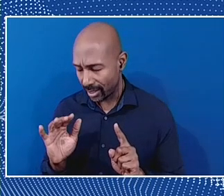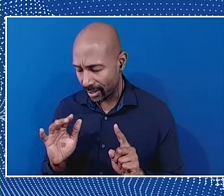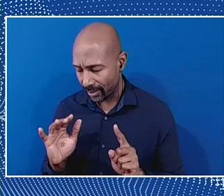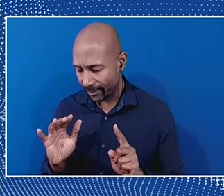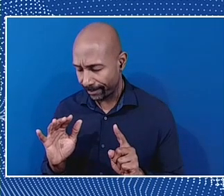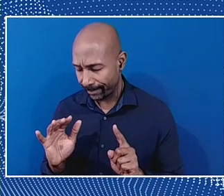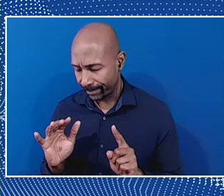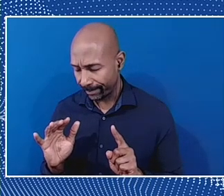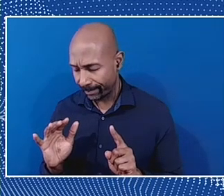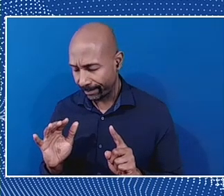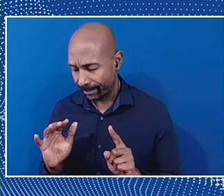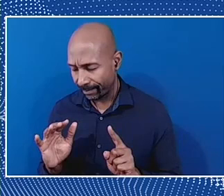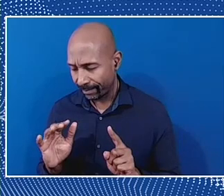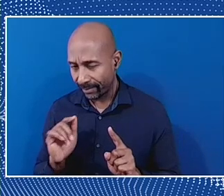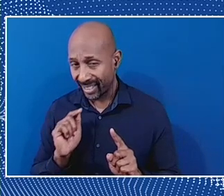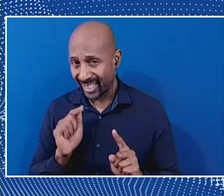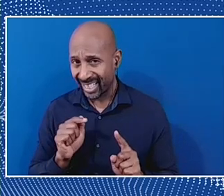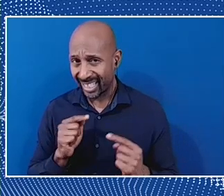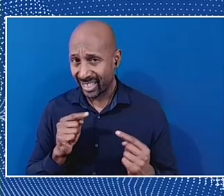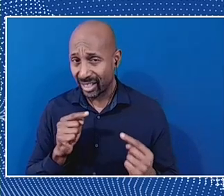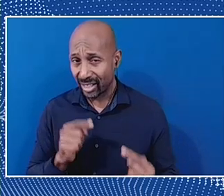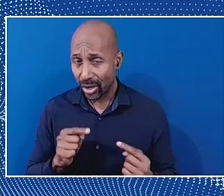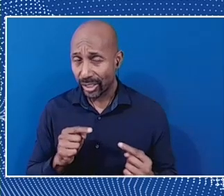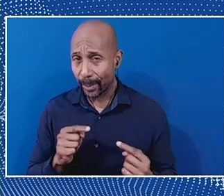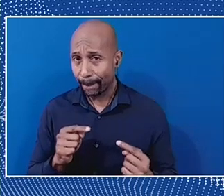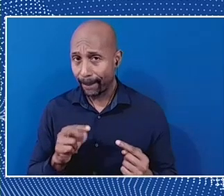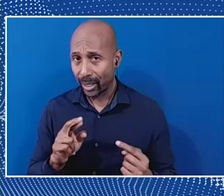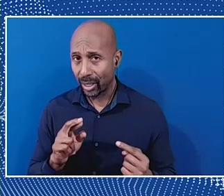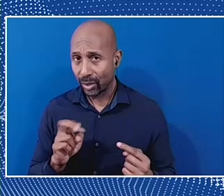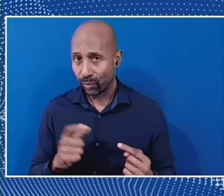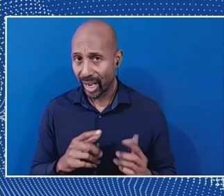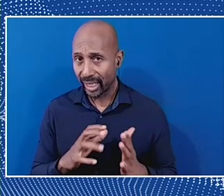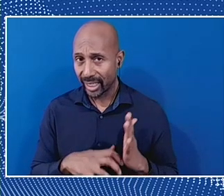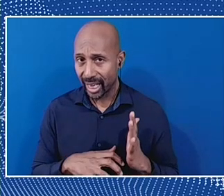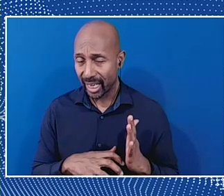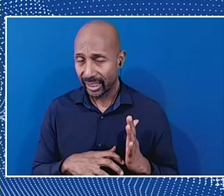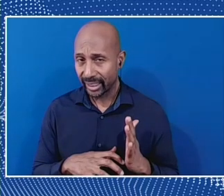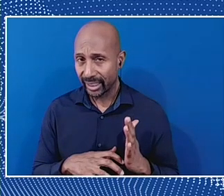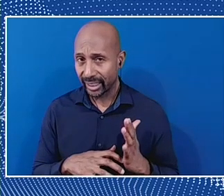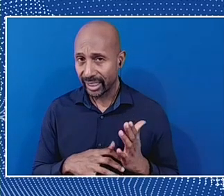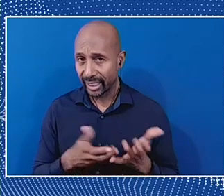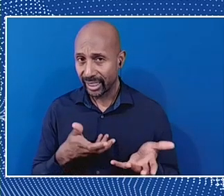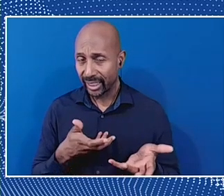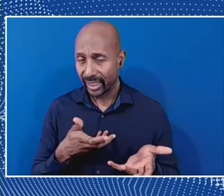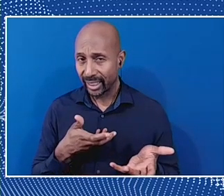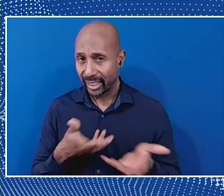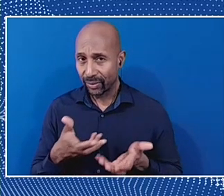hardship regulatory text interacting with some of the prior discussions, which I